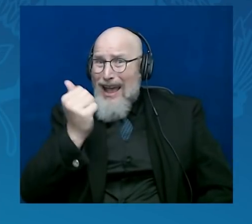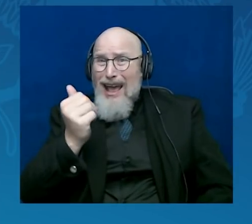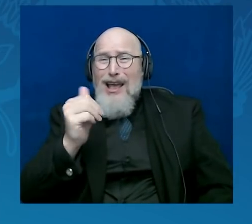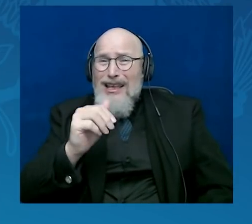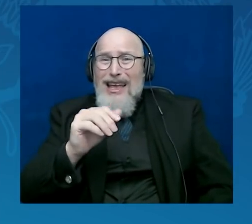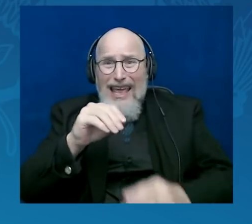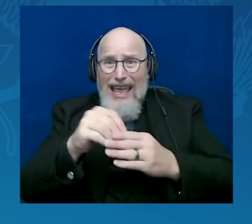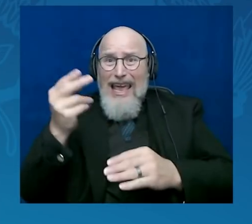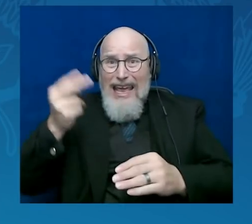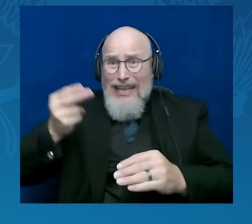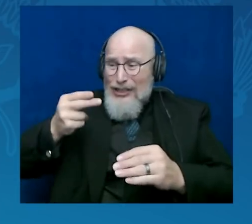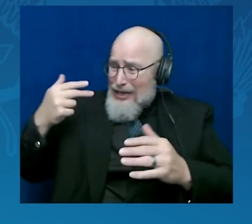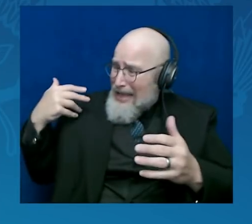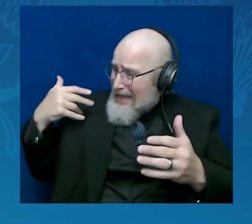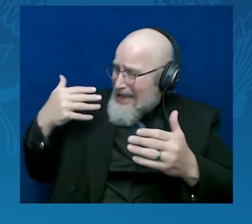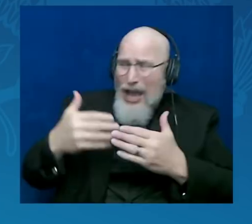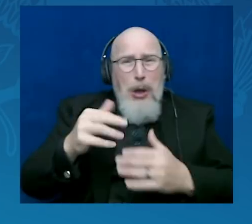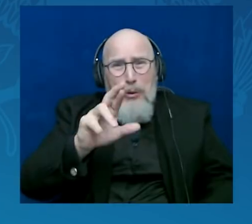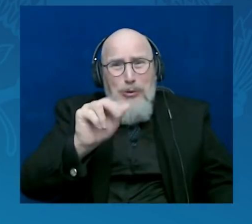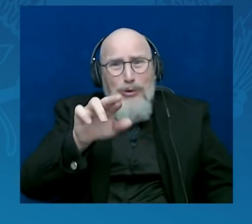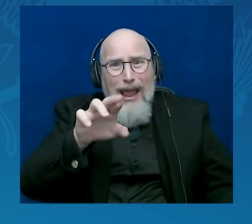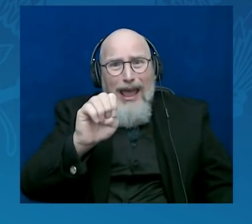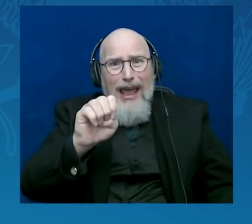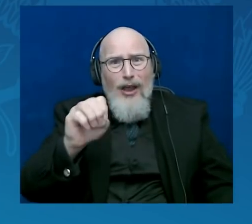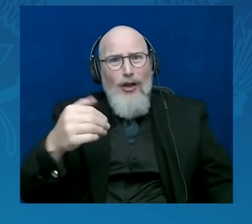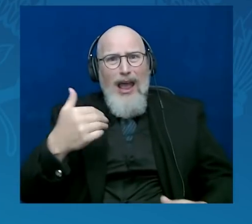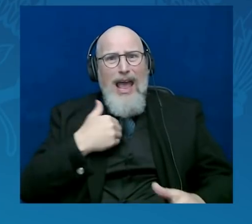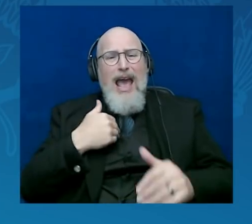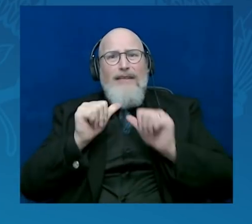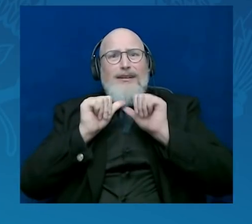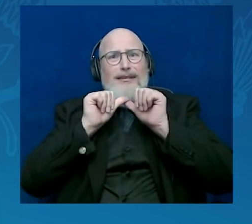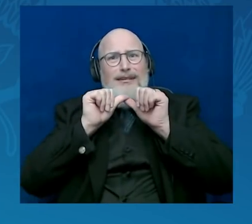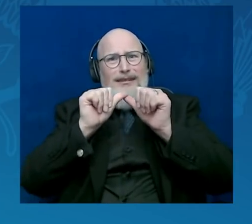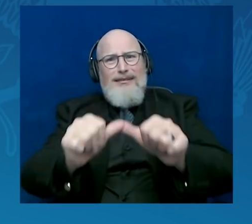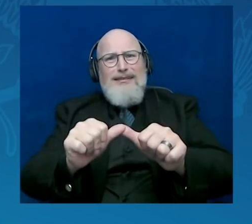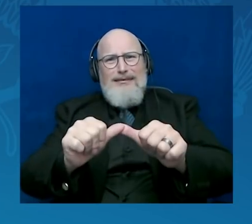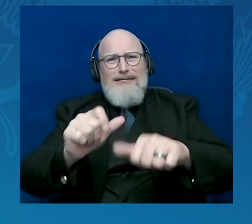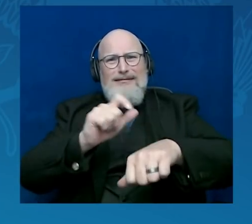to have a prolonged period of relative peace and stability.